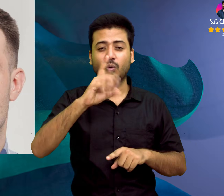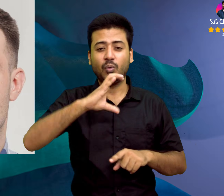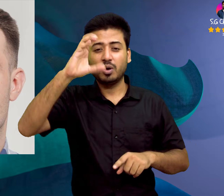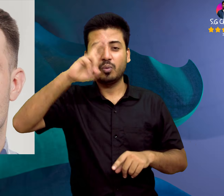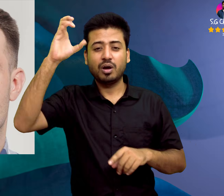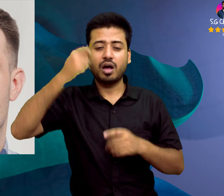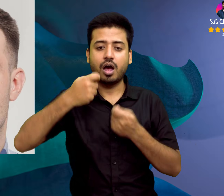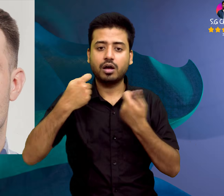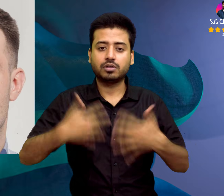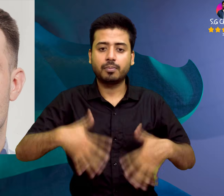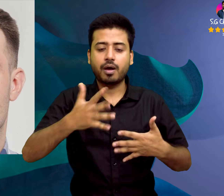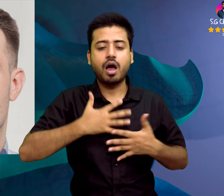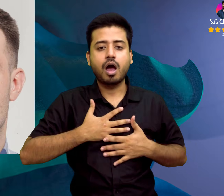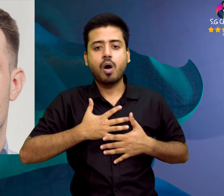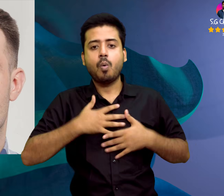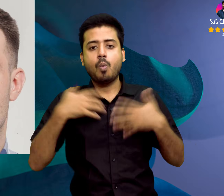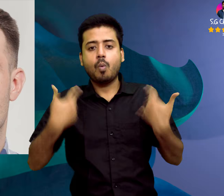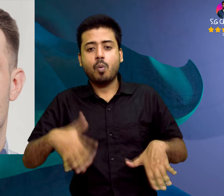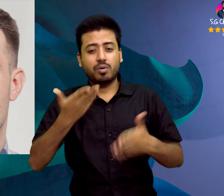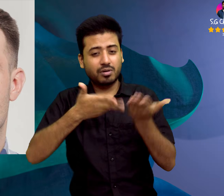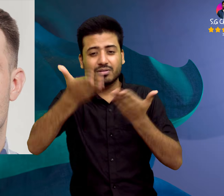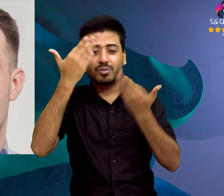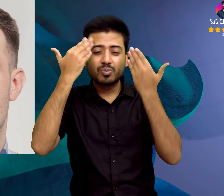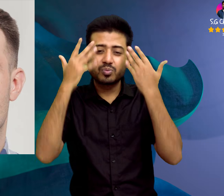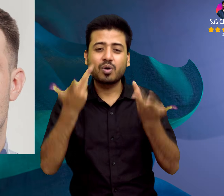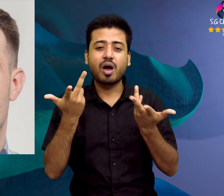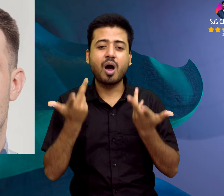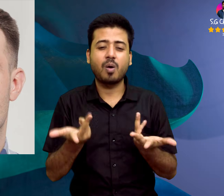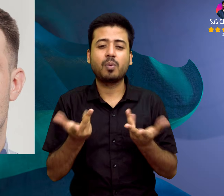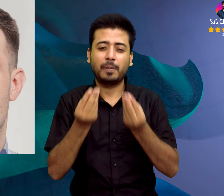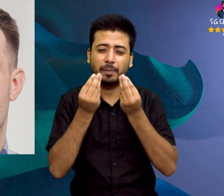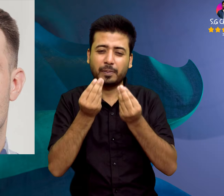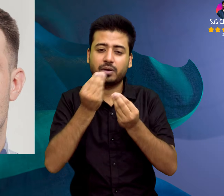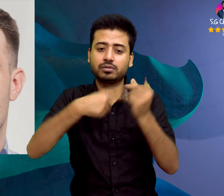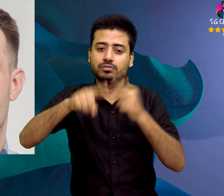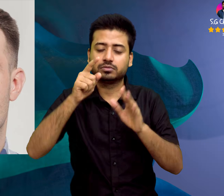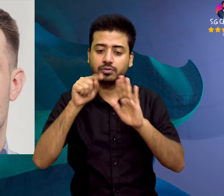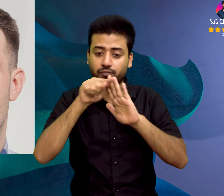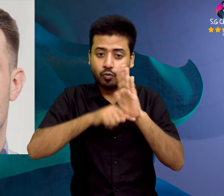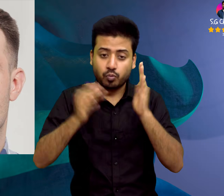appropriate. This prevents the severe drop in blood sugar that often leads to hyperphasia,